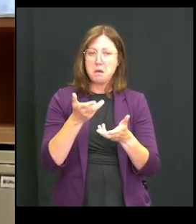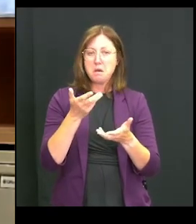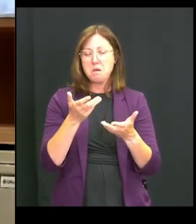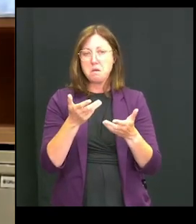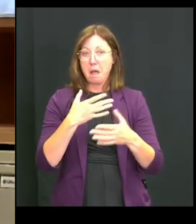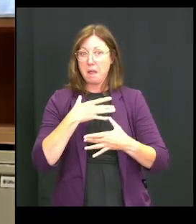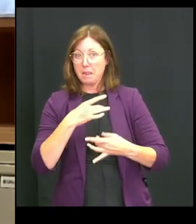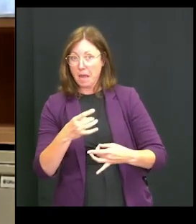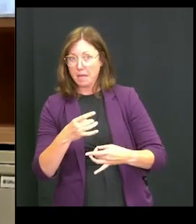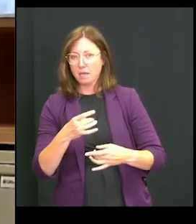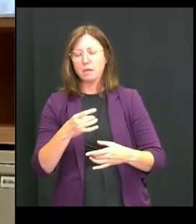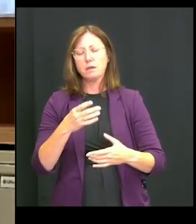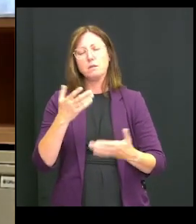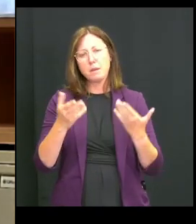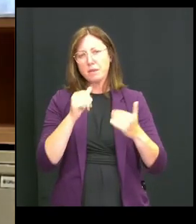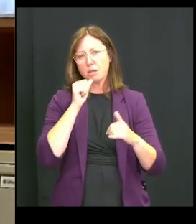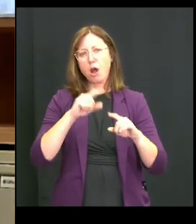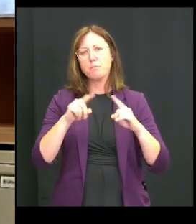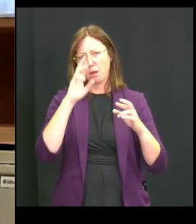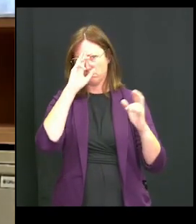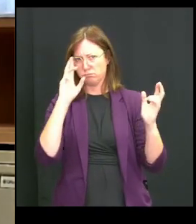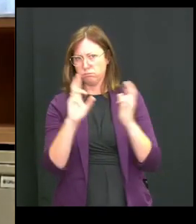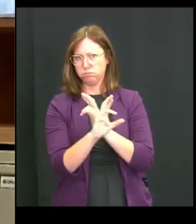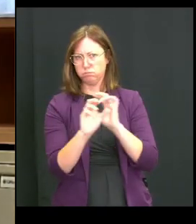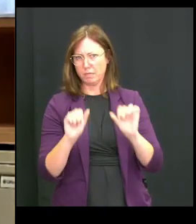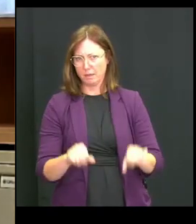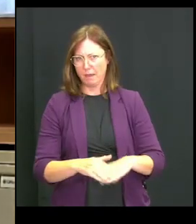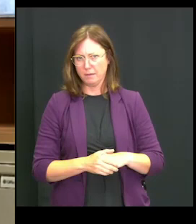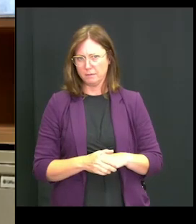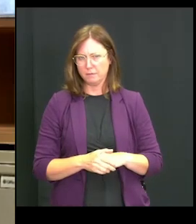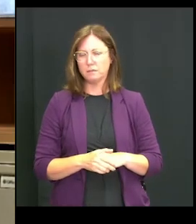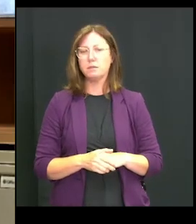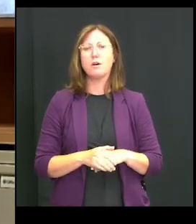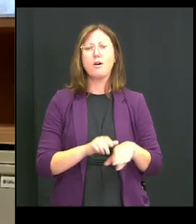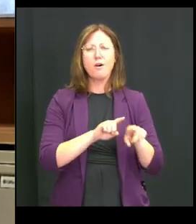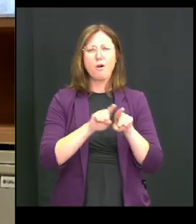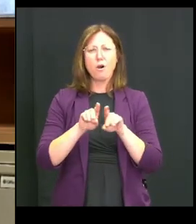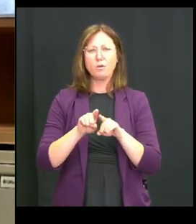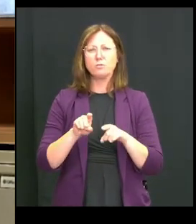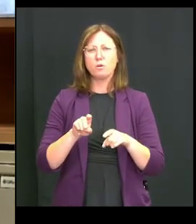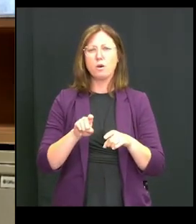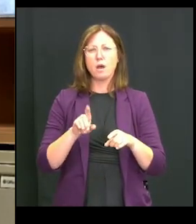Part of the reason for that is it probably reduces that false polarization I talked about,